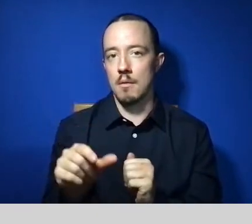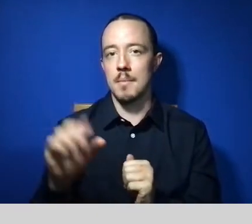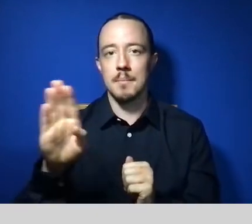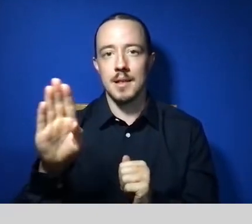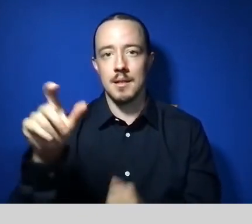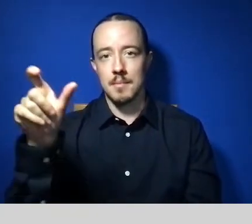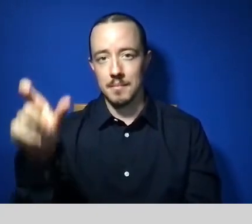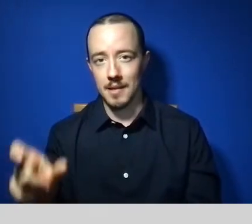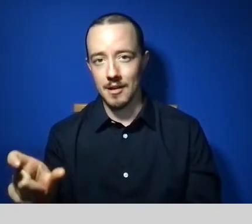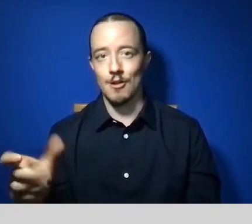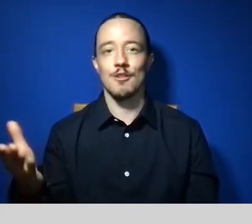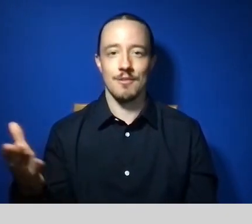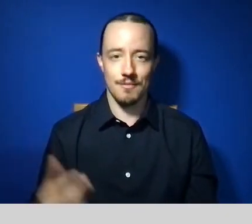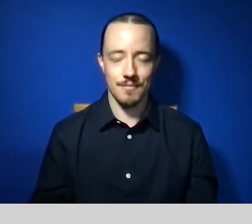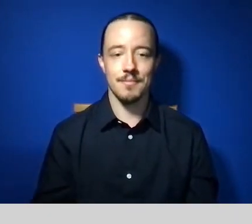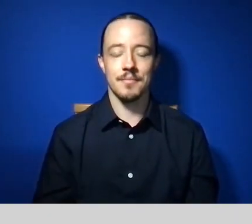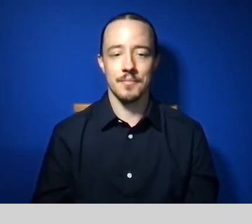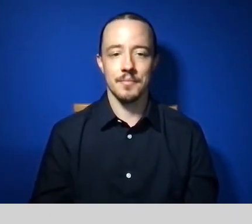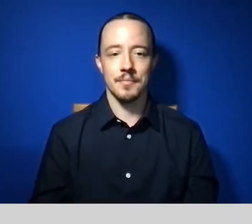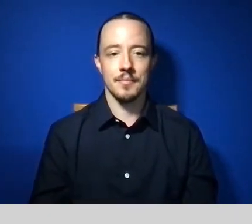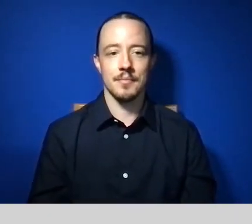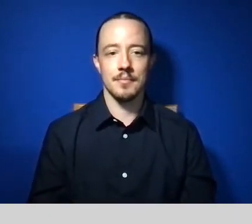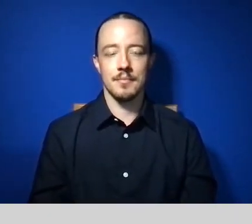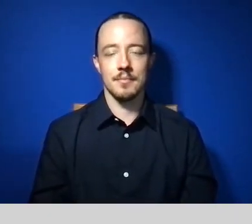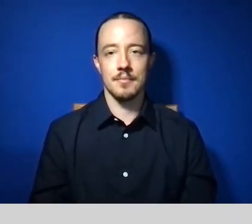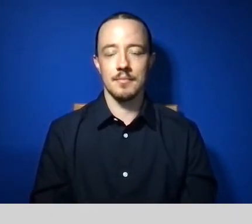the B becomes a column there, and